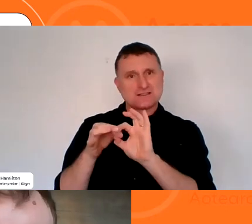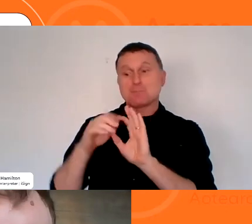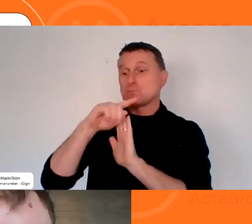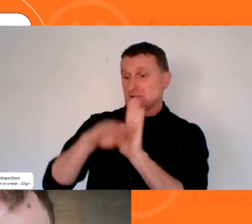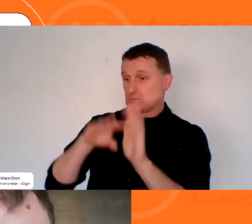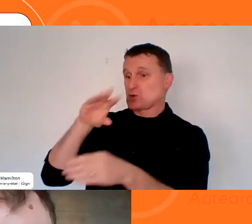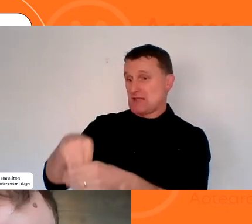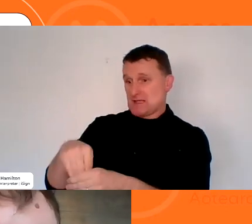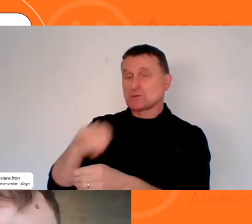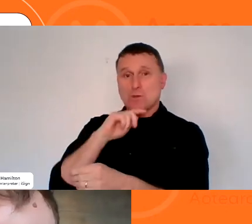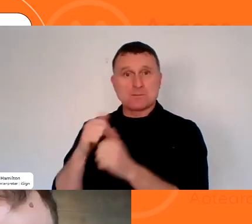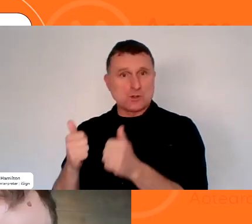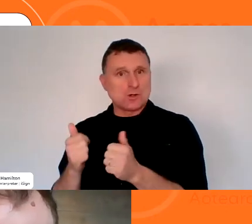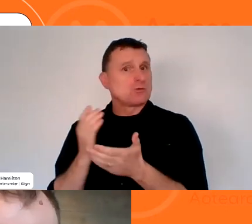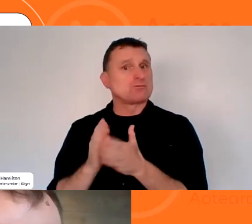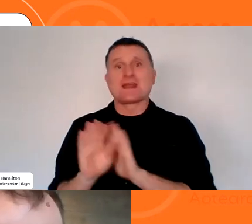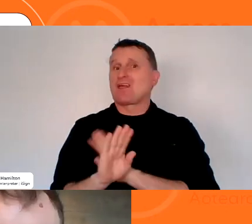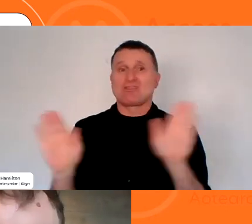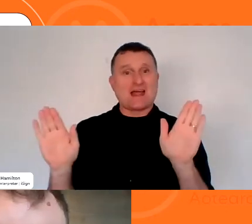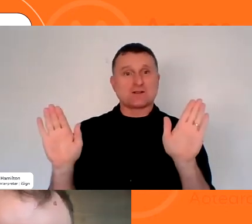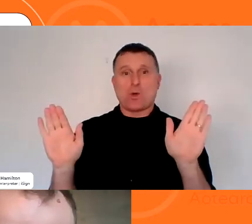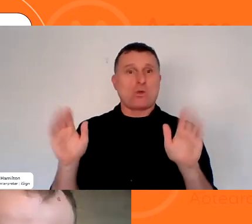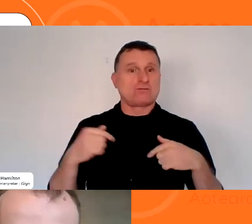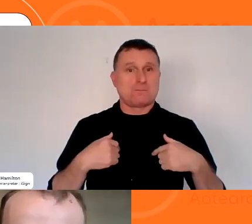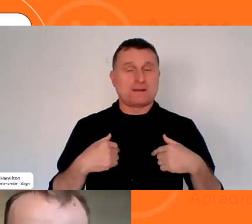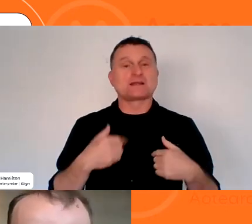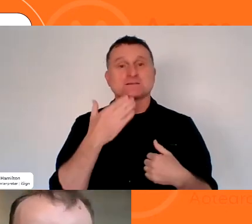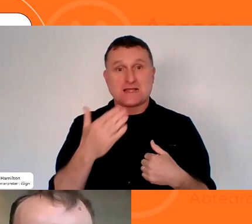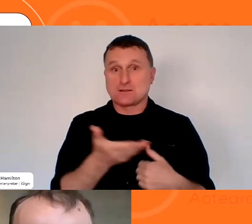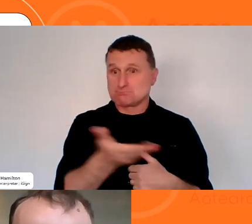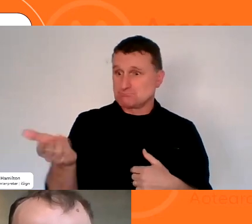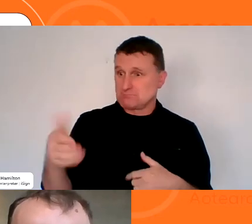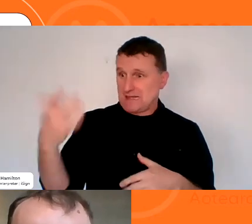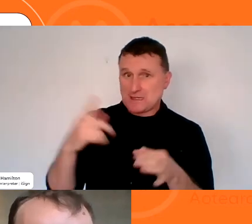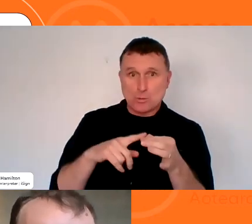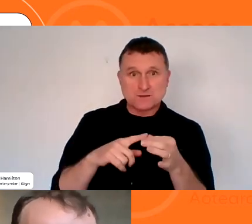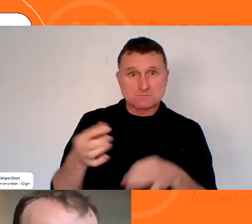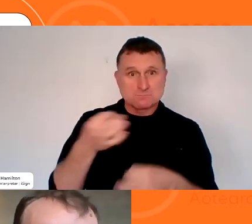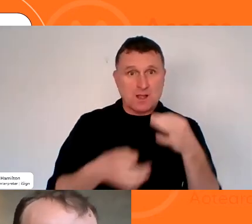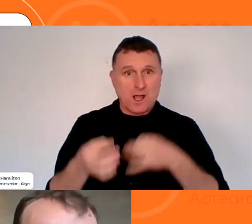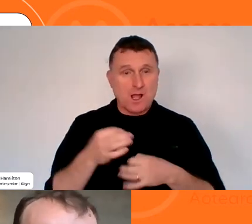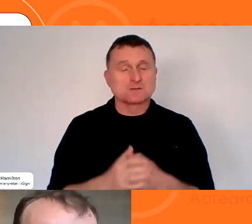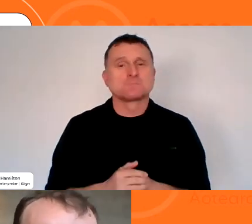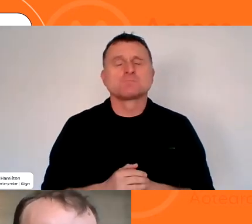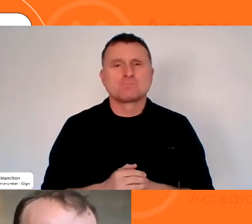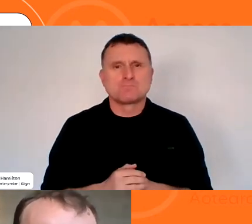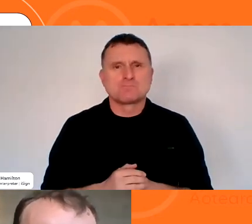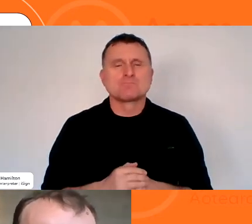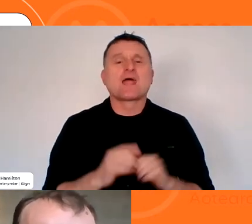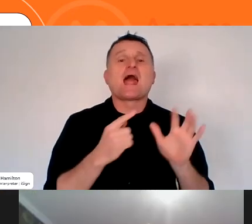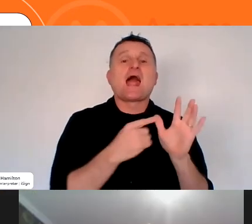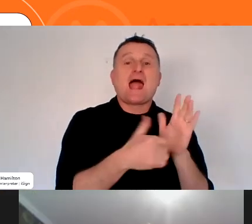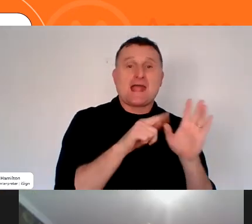all from me. Happy to answer questions. Thank you so much, Shane, for your